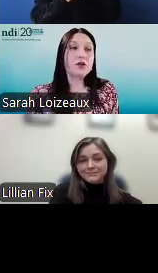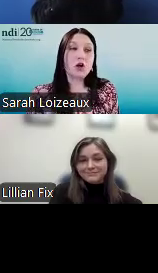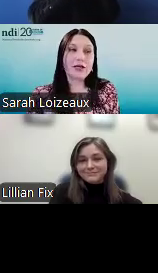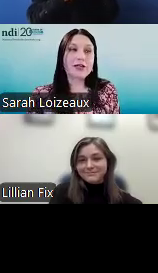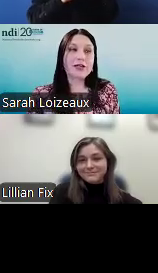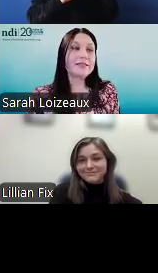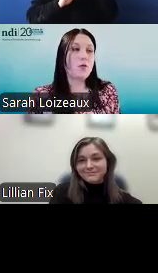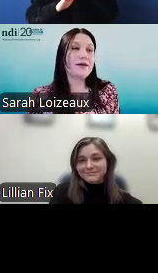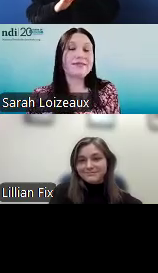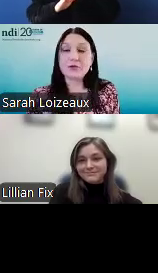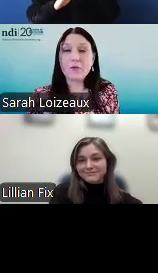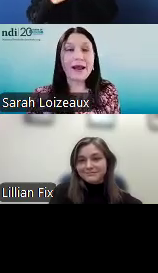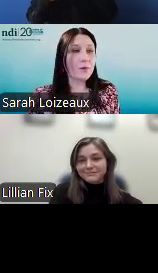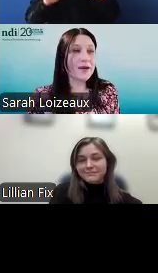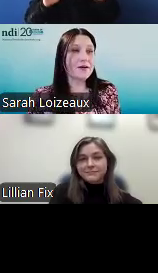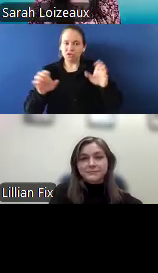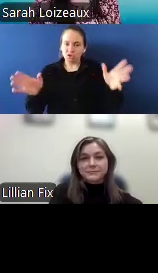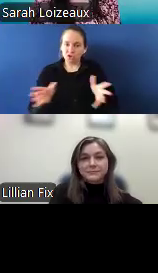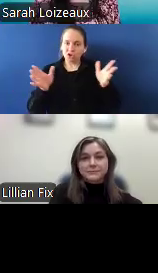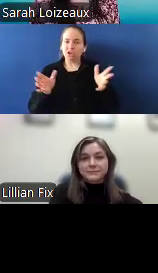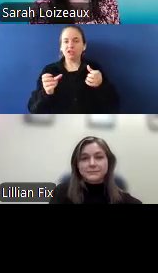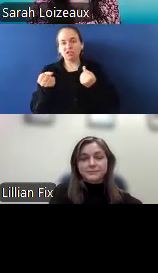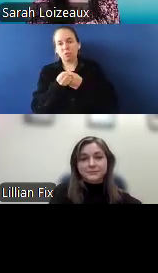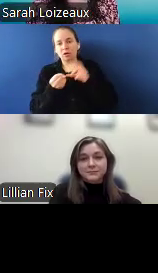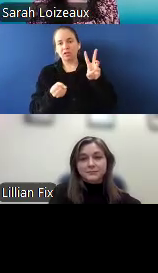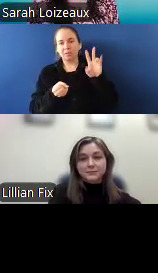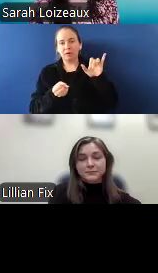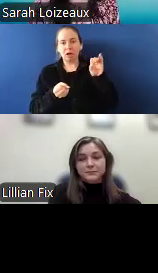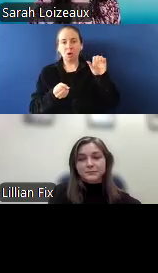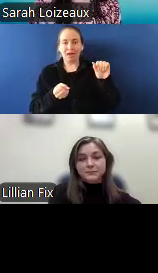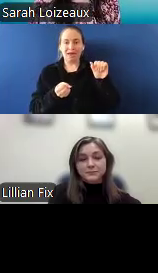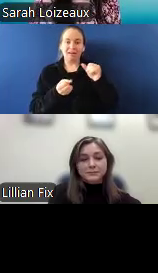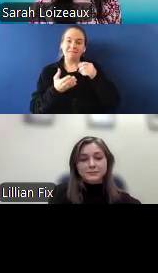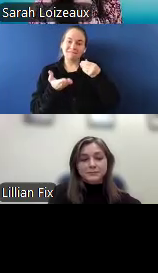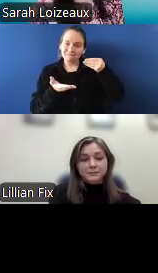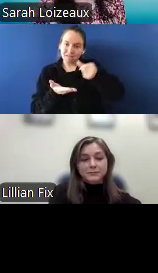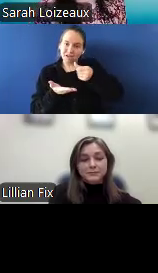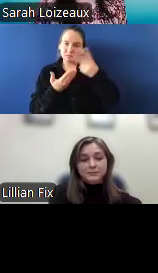encourage and support WIOA-funded programs to help job seekers prepare for the workforce of